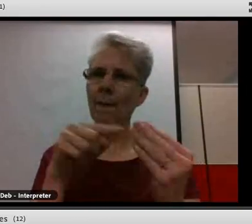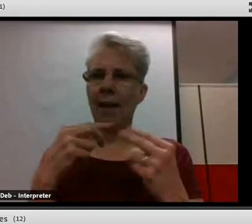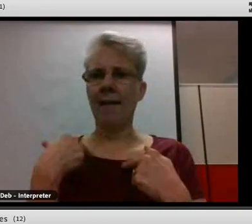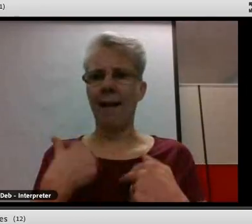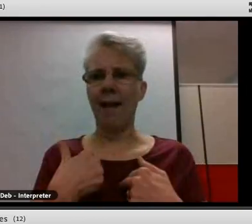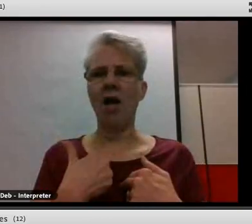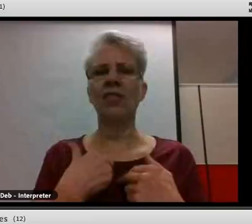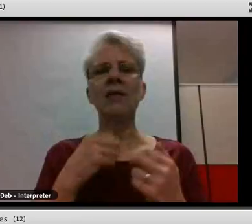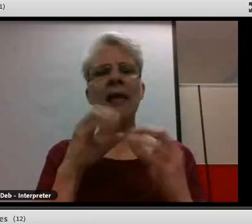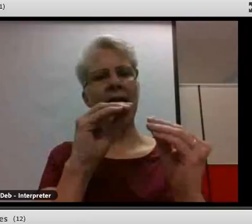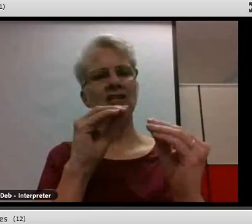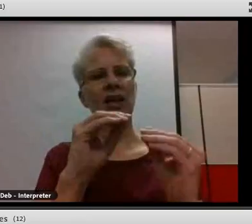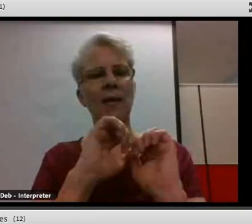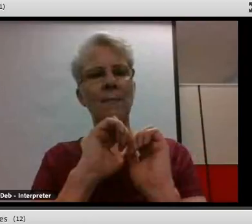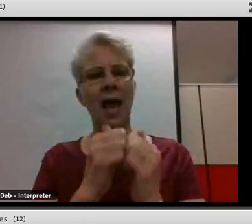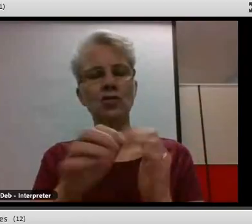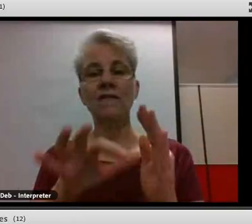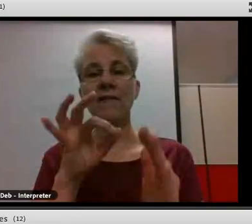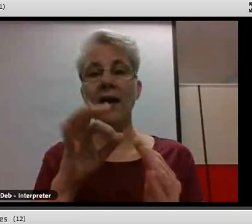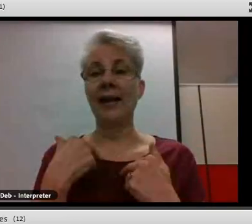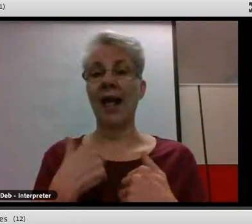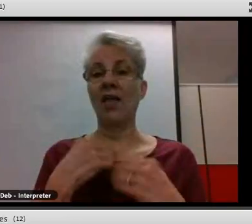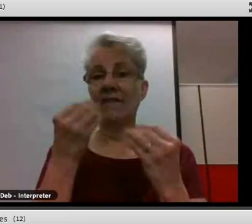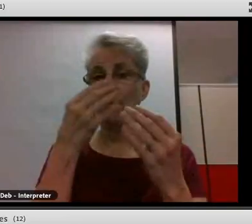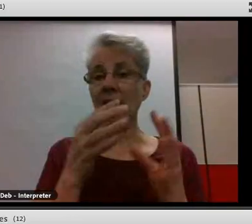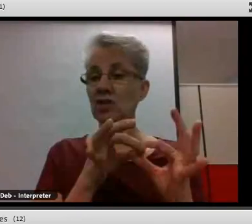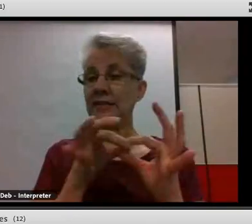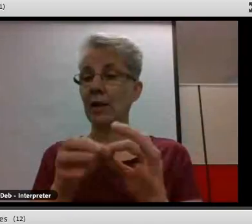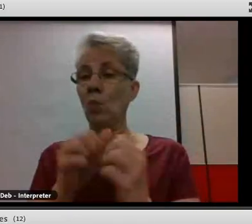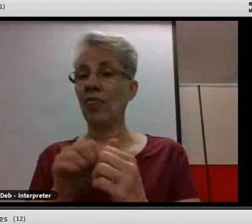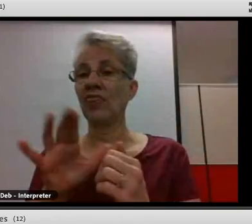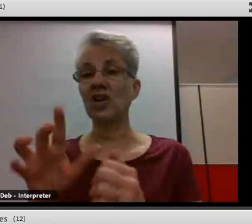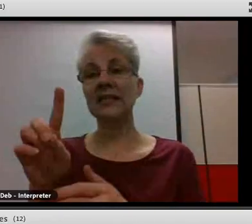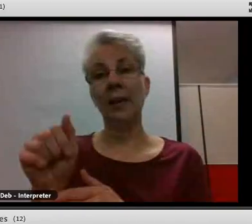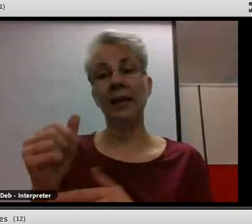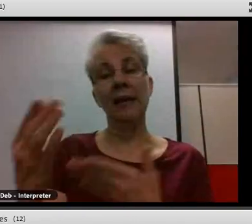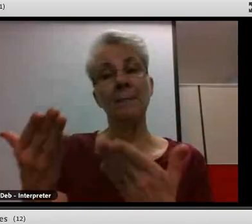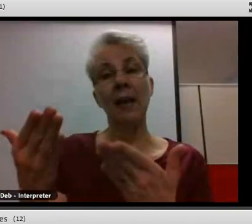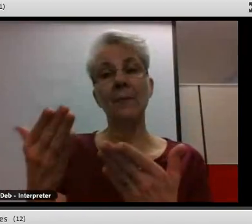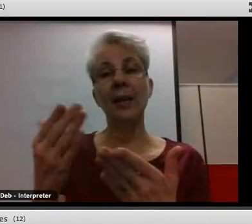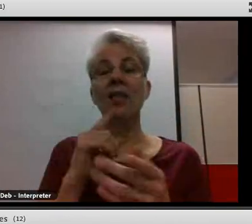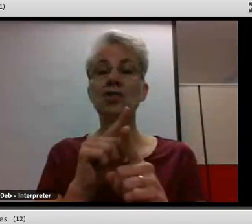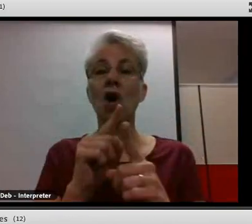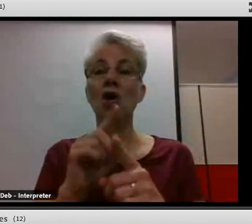what types of disabilities are most prevalent in your community, and that can also help you plan